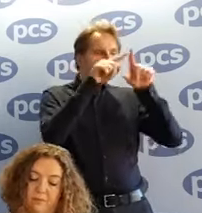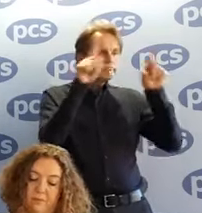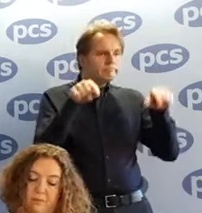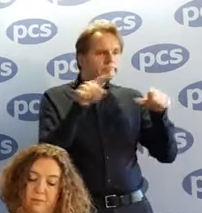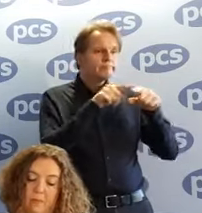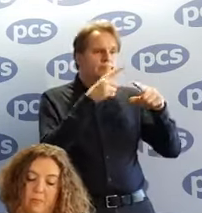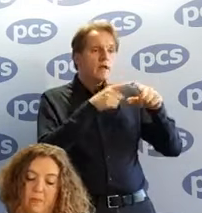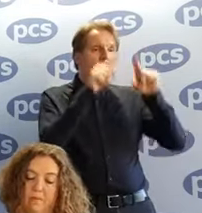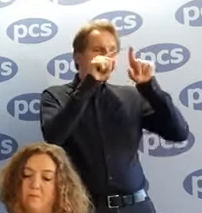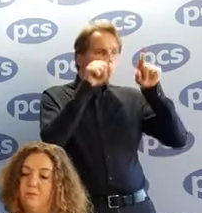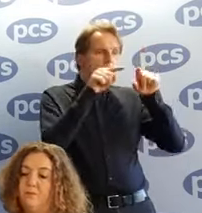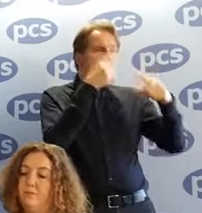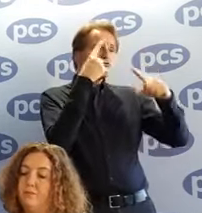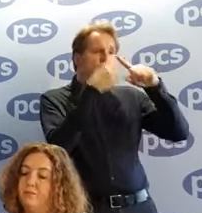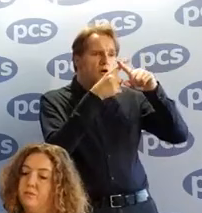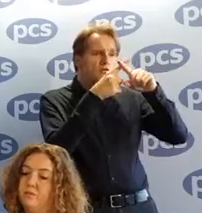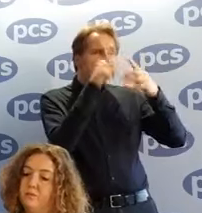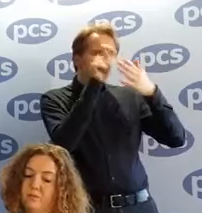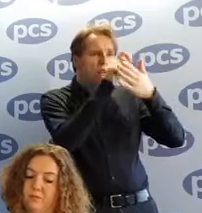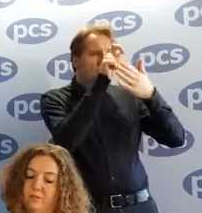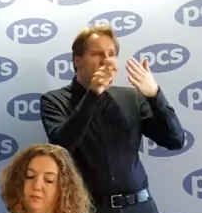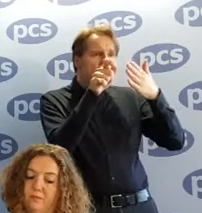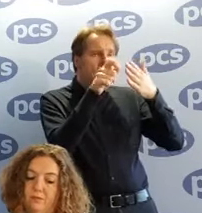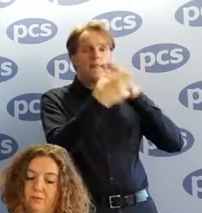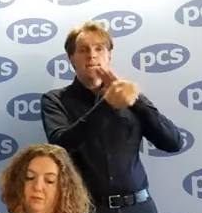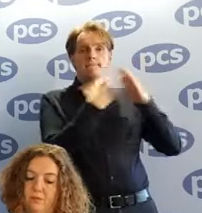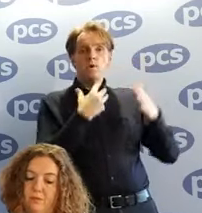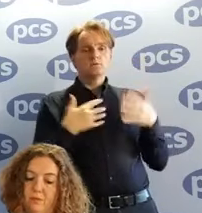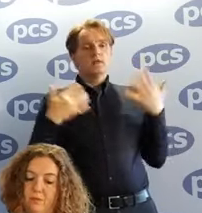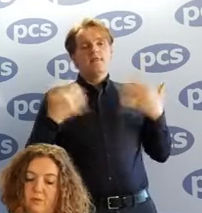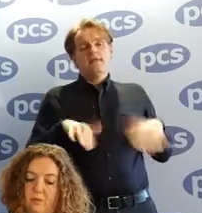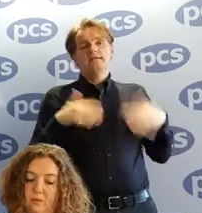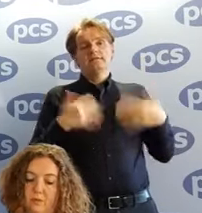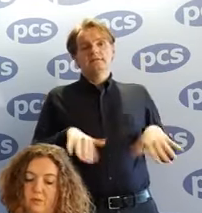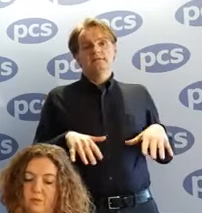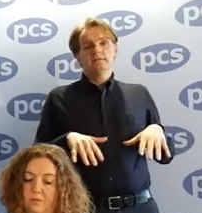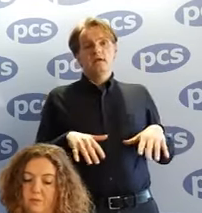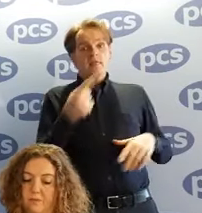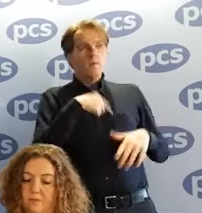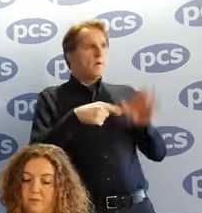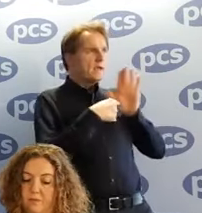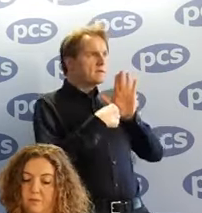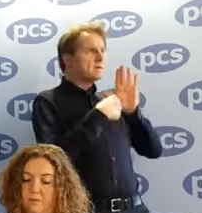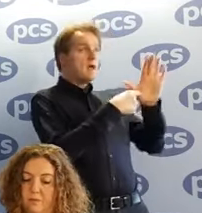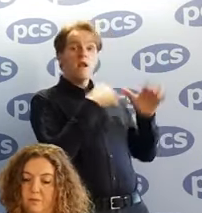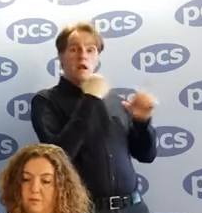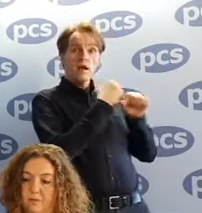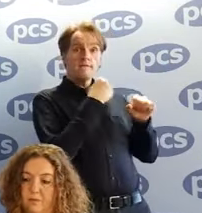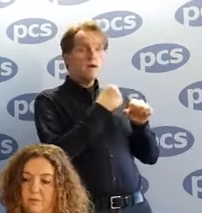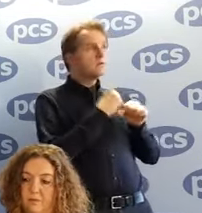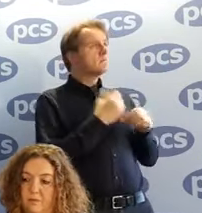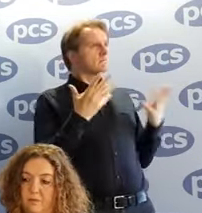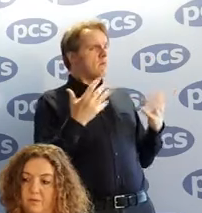we get to a ballot and I hope that the signal we give the Cabinet Office is this - people care and they're going to show that they care about their futures